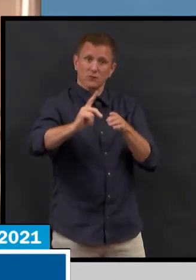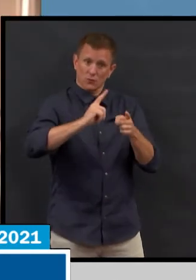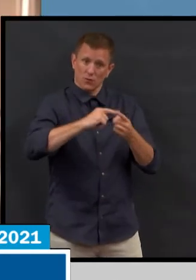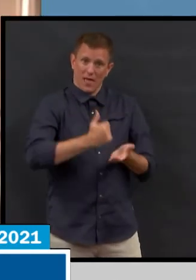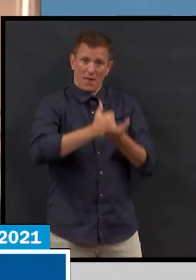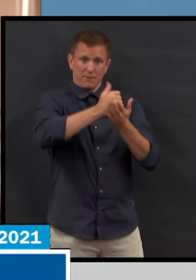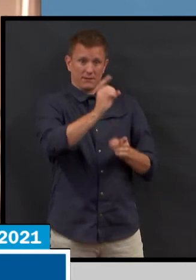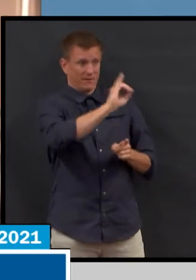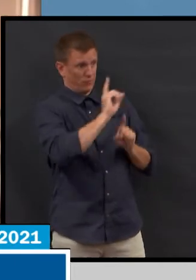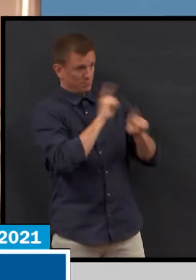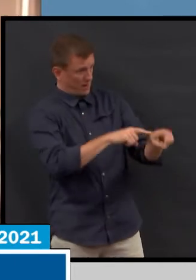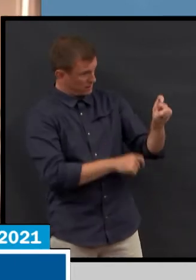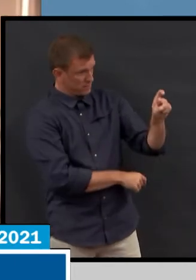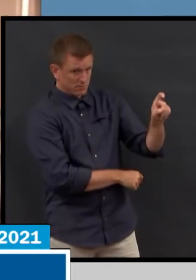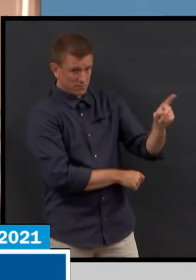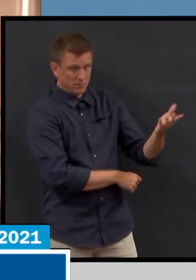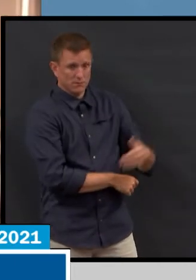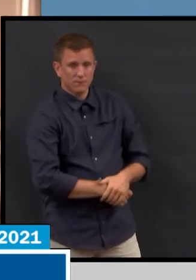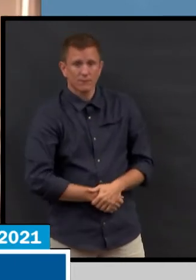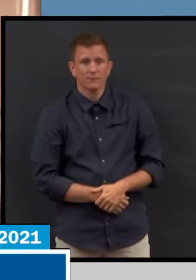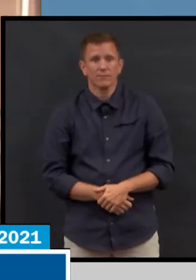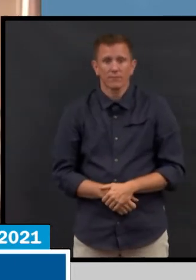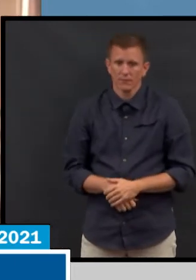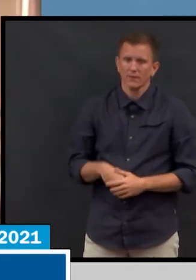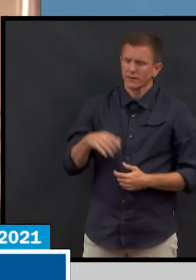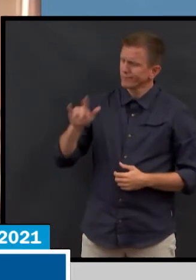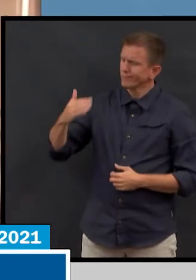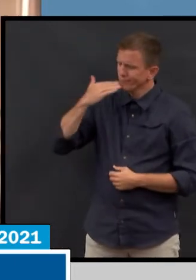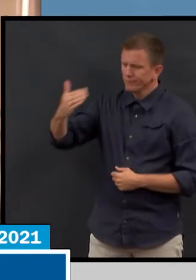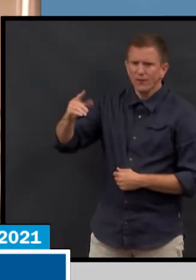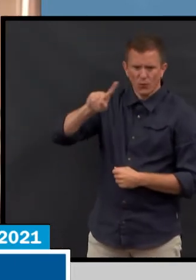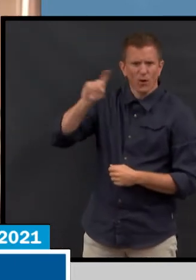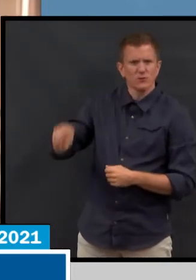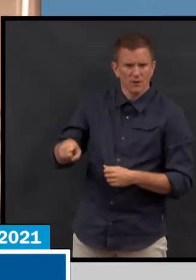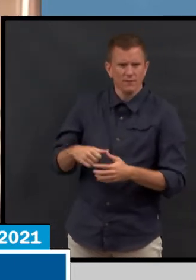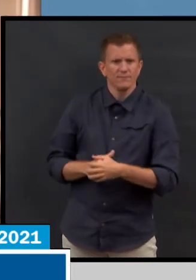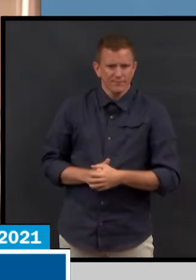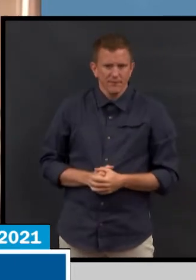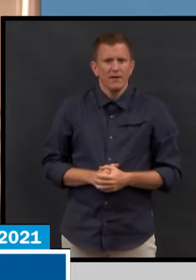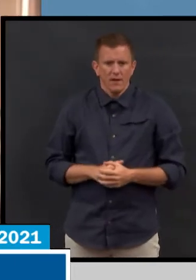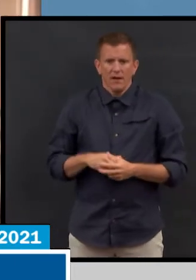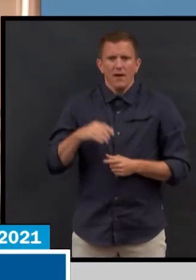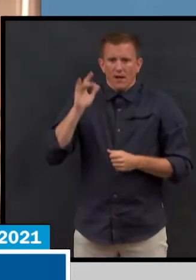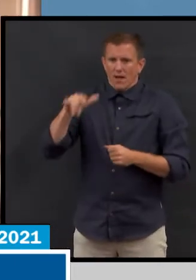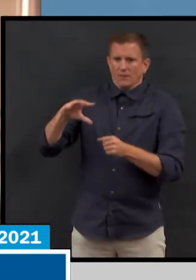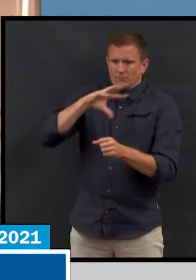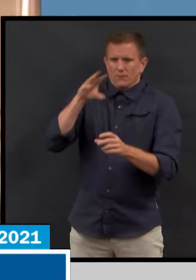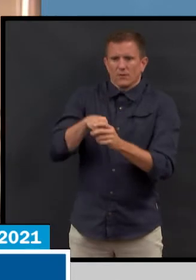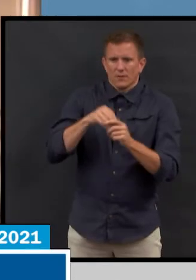this is part of the national narrative that we're talking about how can we free up police officers